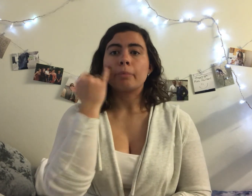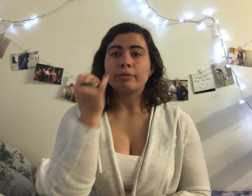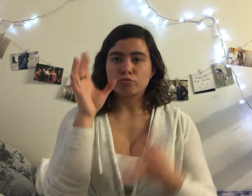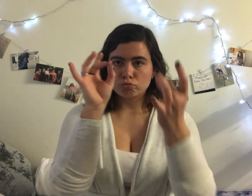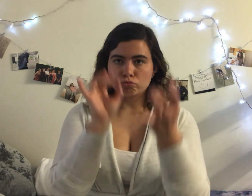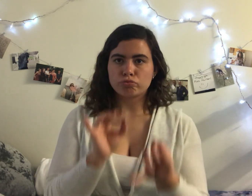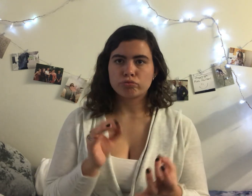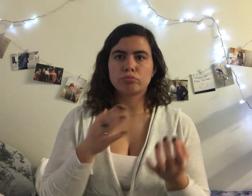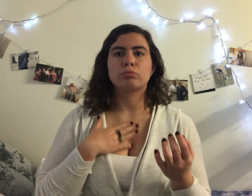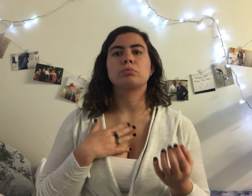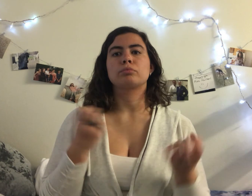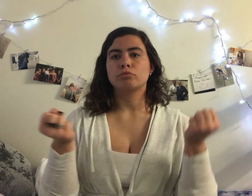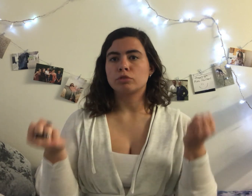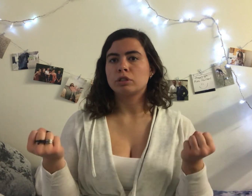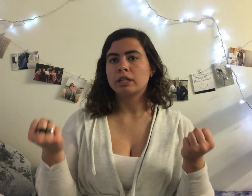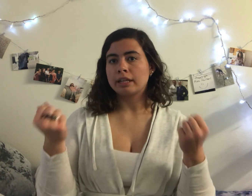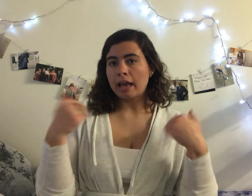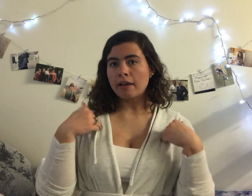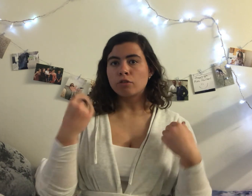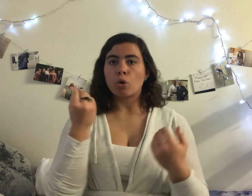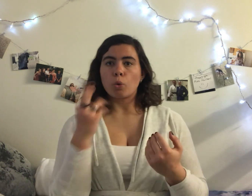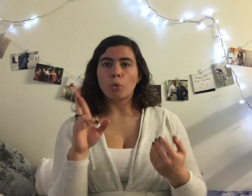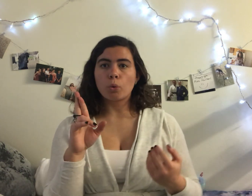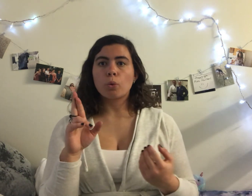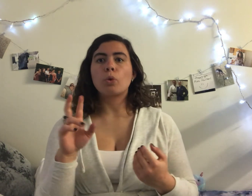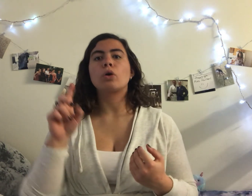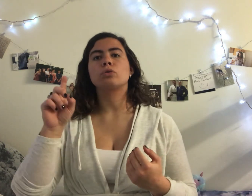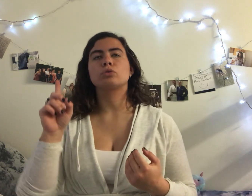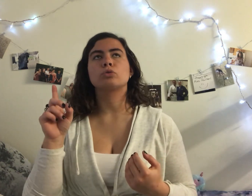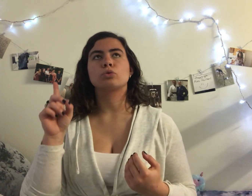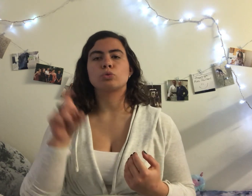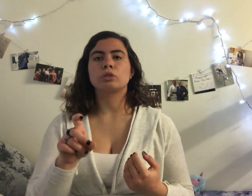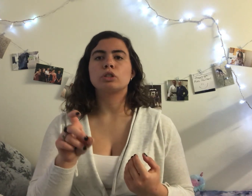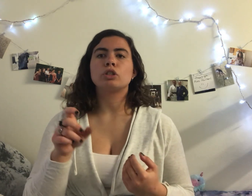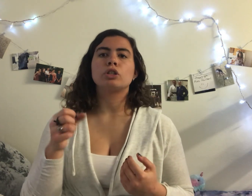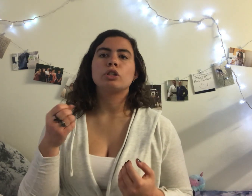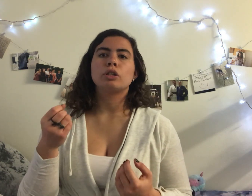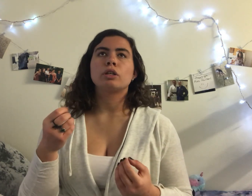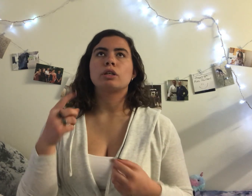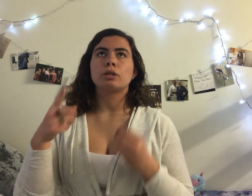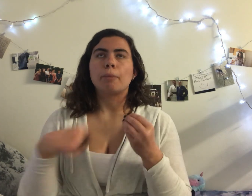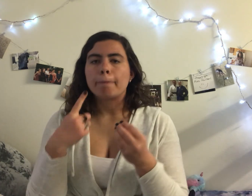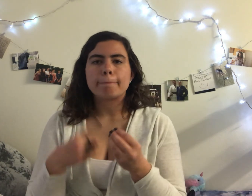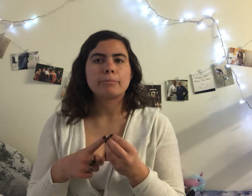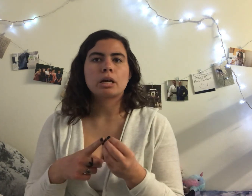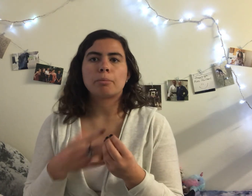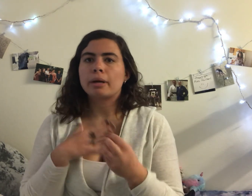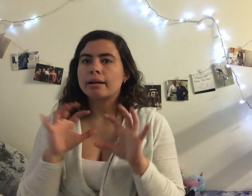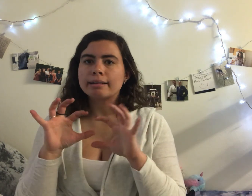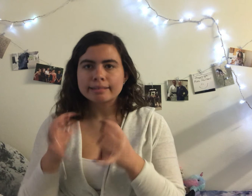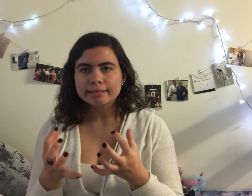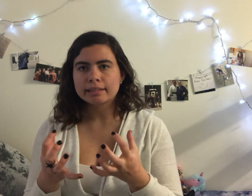If you have feedback on my signing or if you have questions about my classes